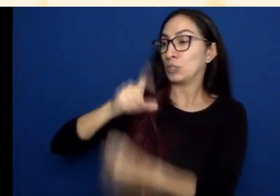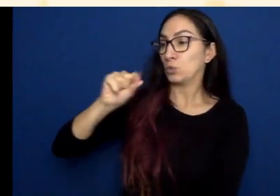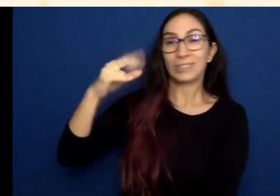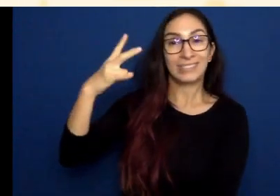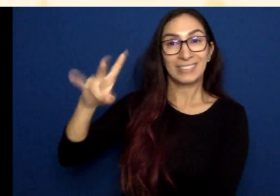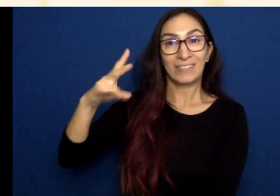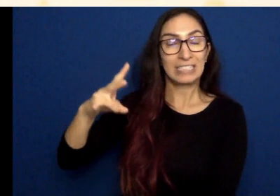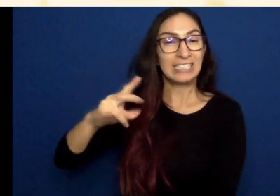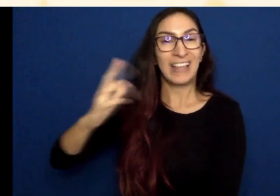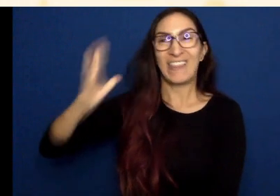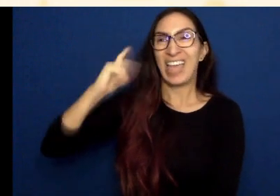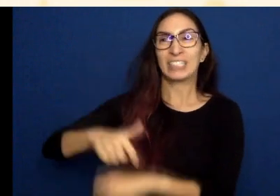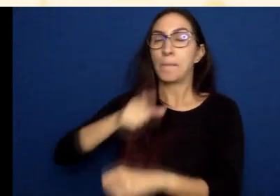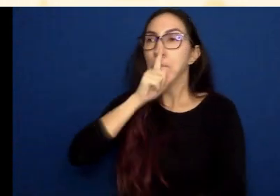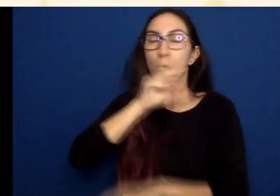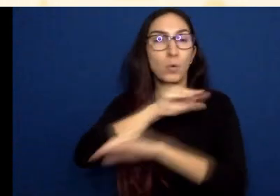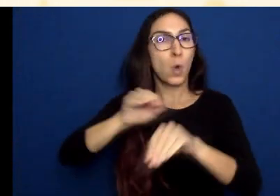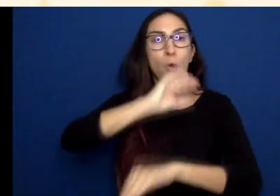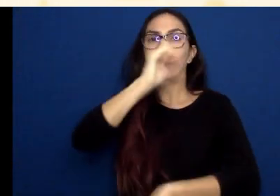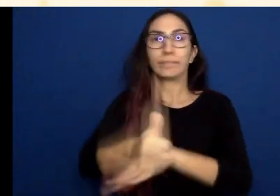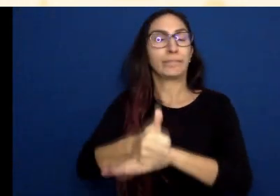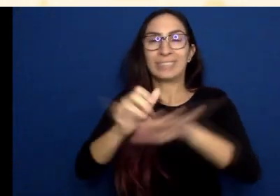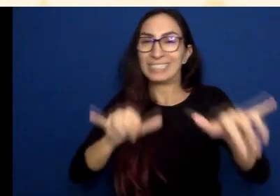And at the end of the symposium, we have a town hall